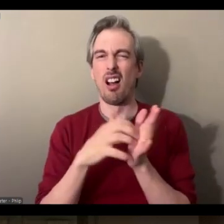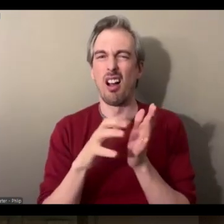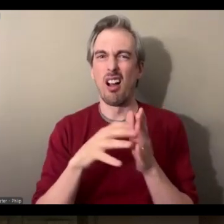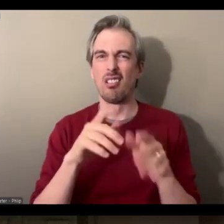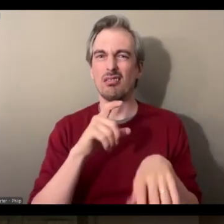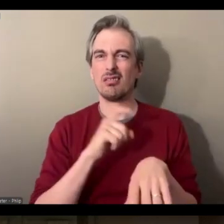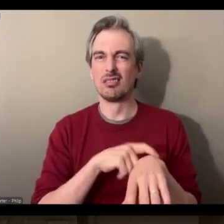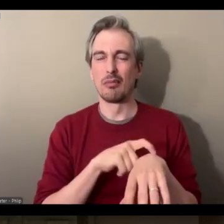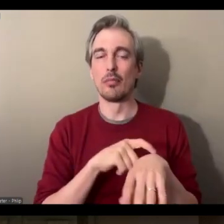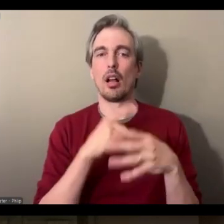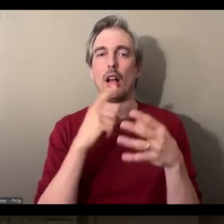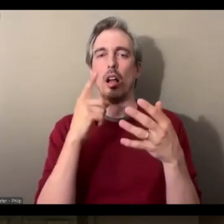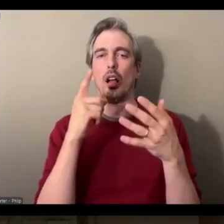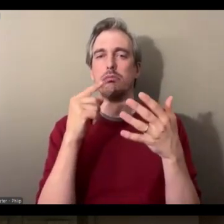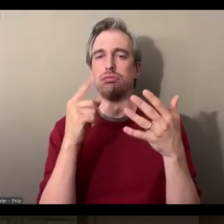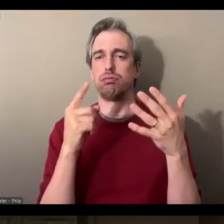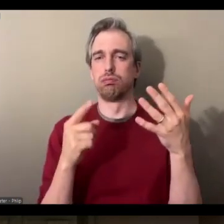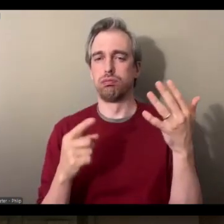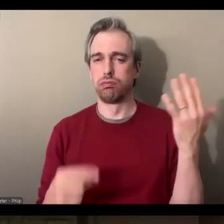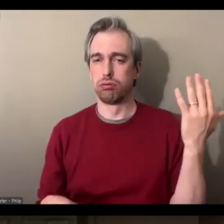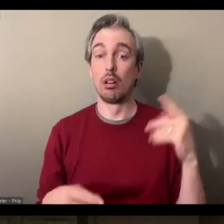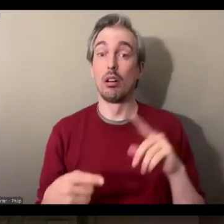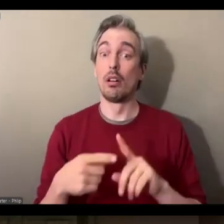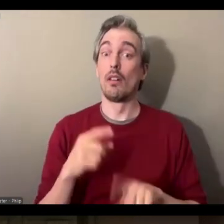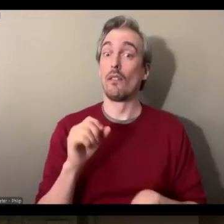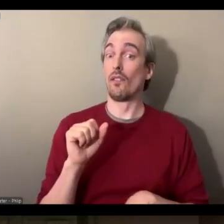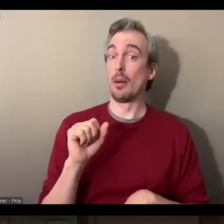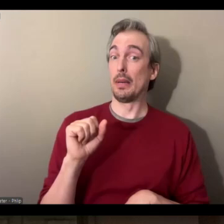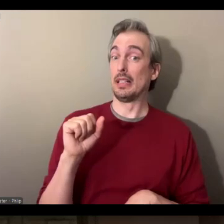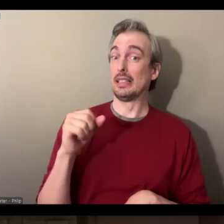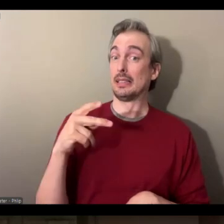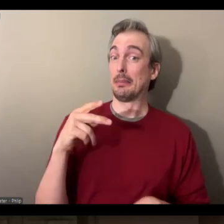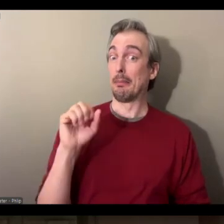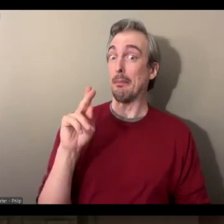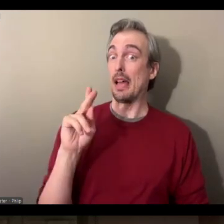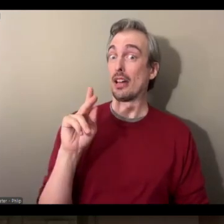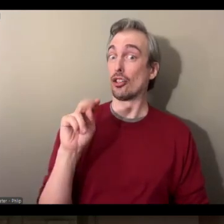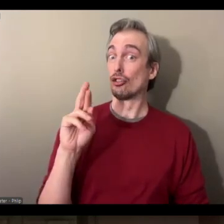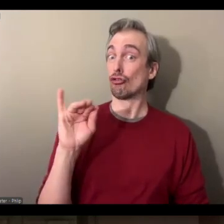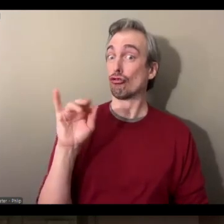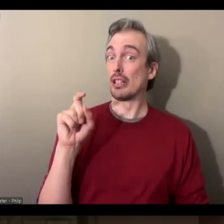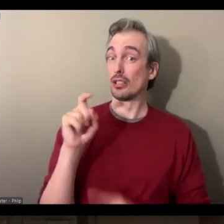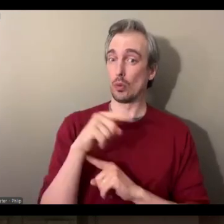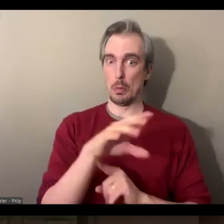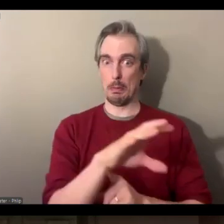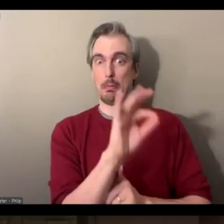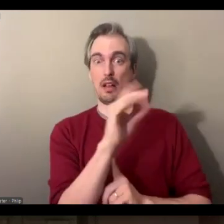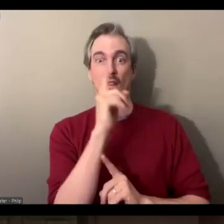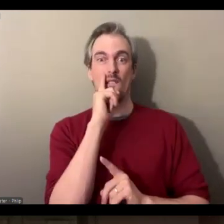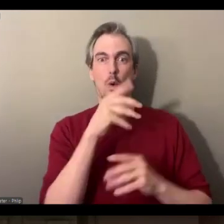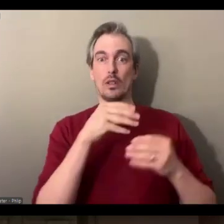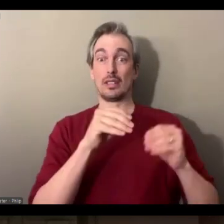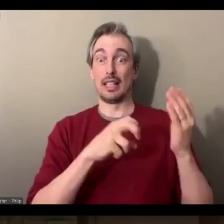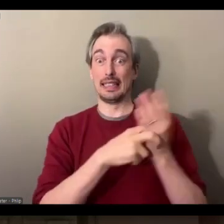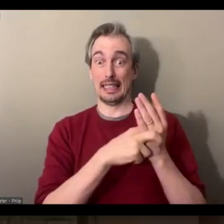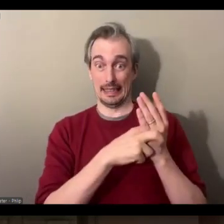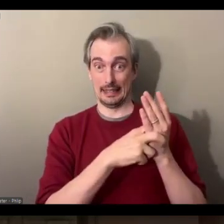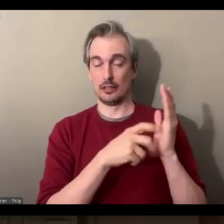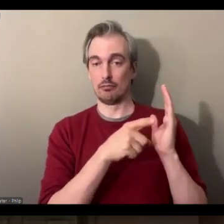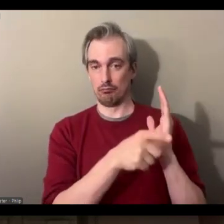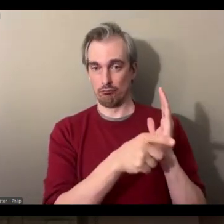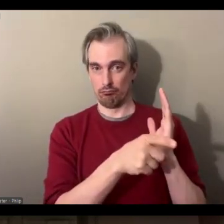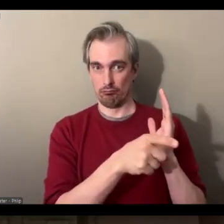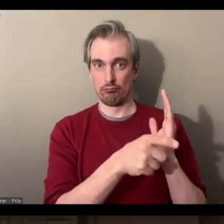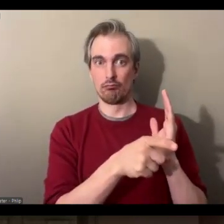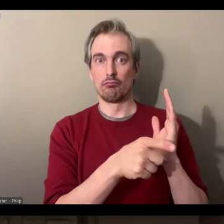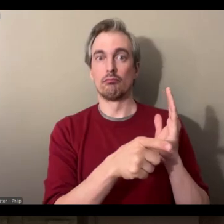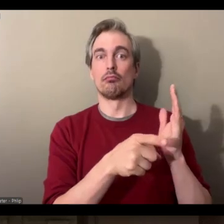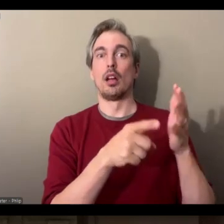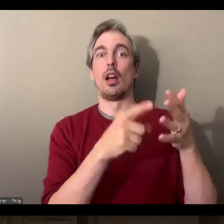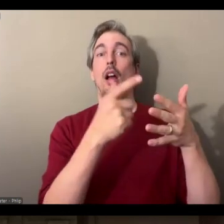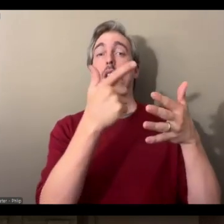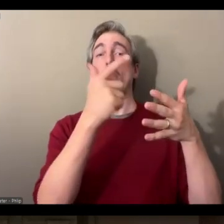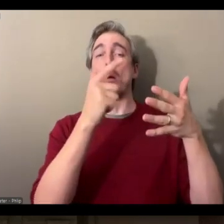select Spektrix as our ticketing system provider, all the way to November 2023, when Equal Entry